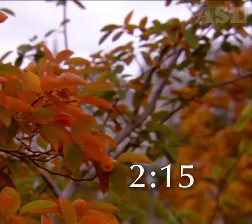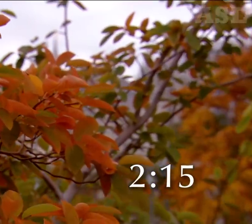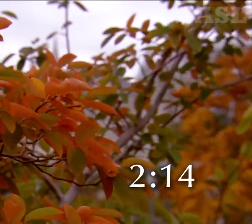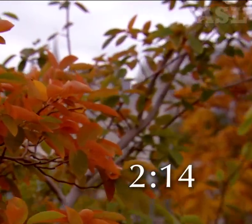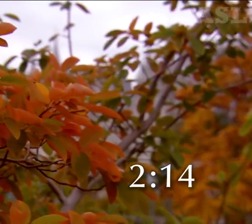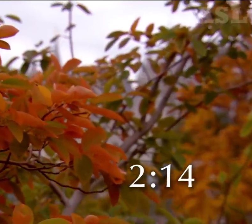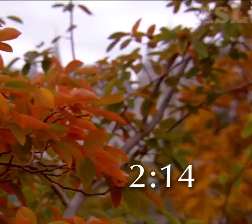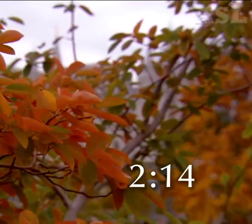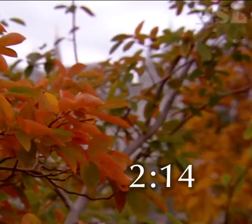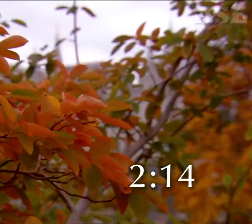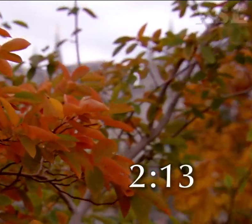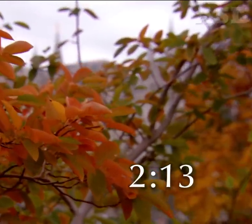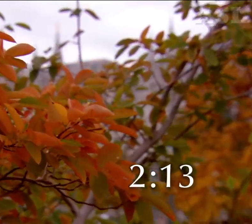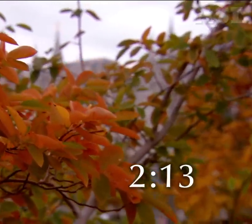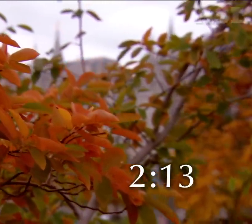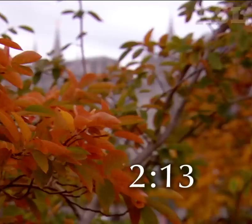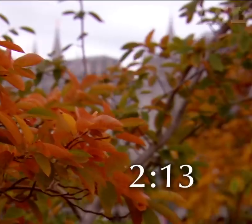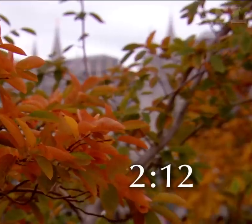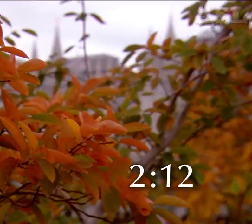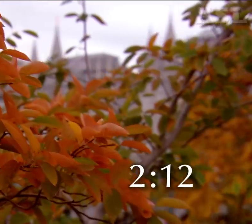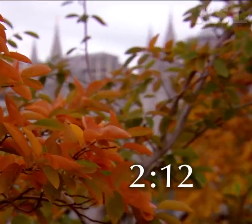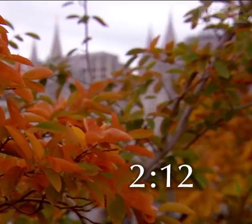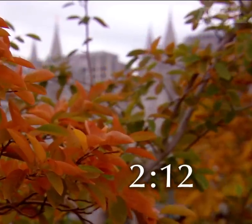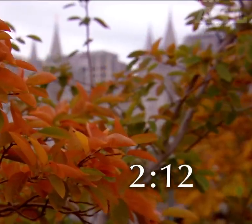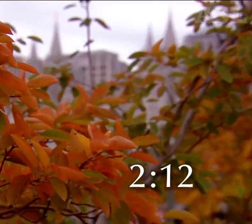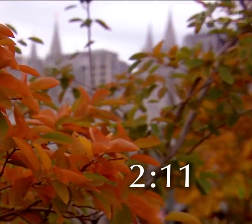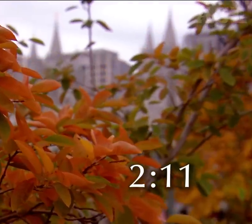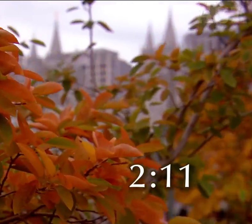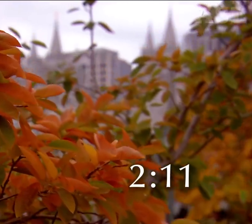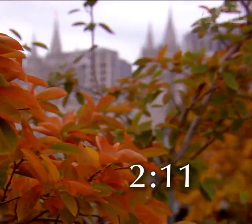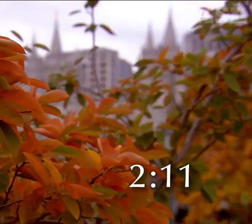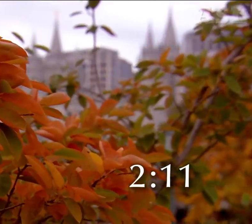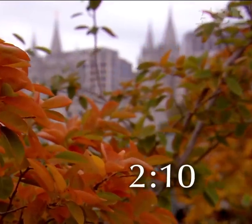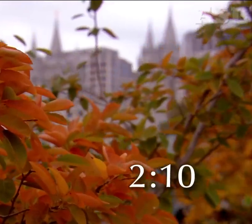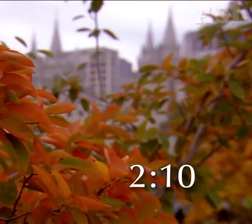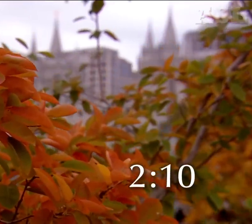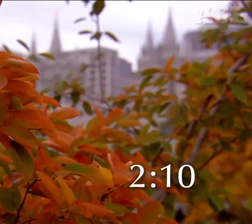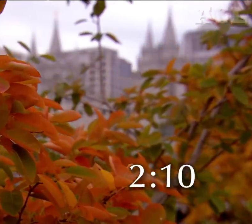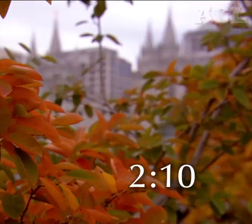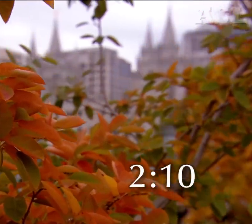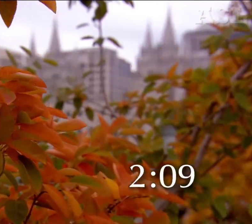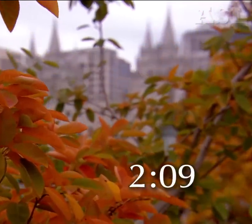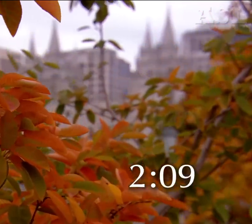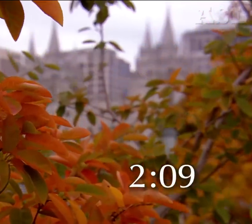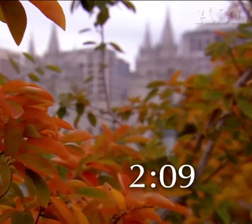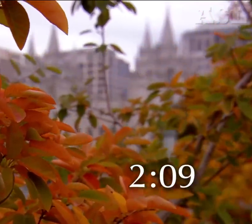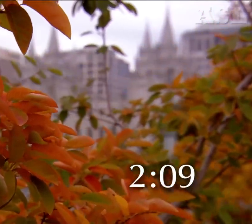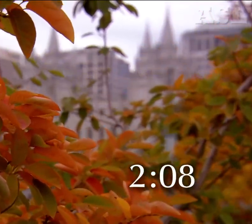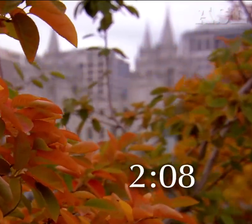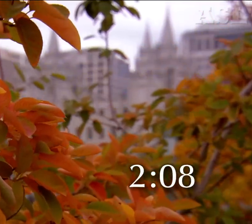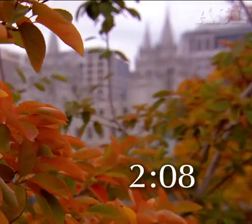THIS IS THE ENGLISH CLOSED CAPTION CHANNEL OF THE CHURCH OF JESUS CHRIST OF LATTER-DAY SAINTS.